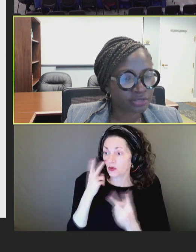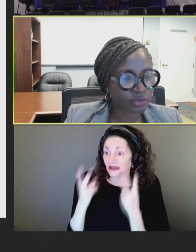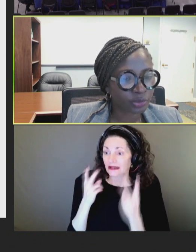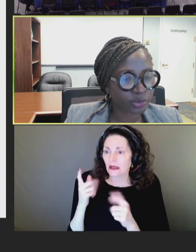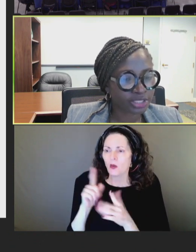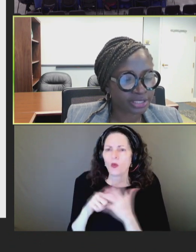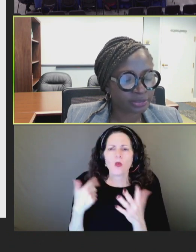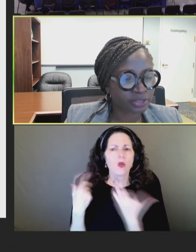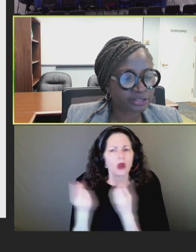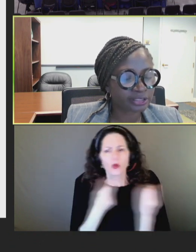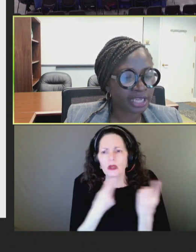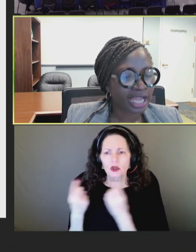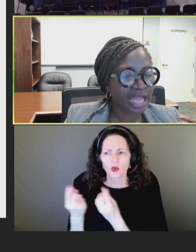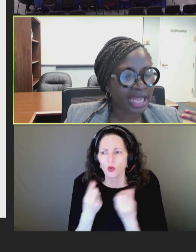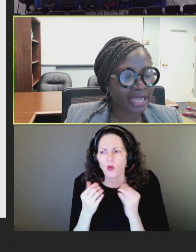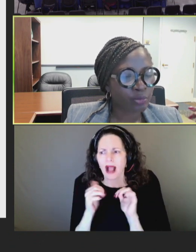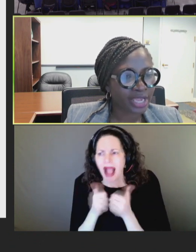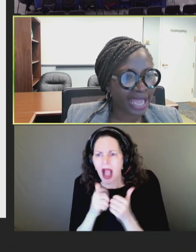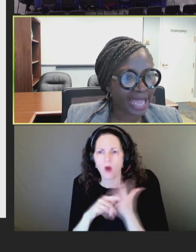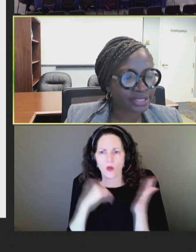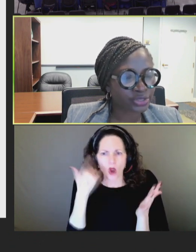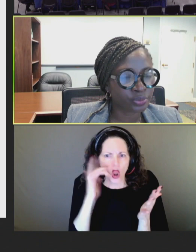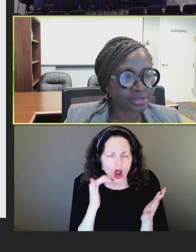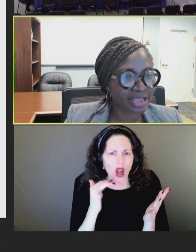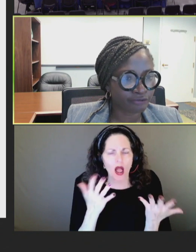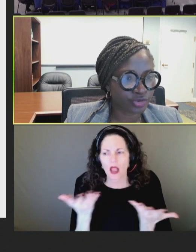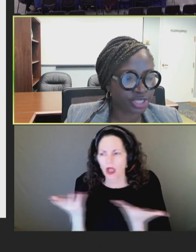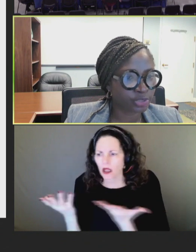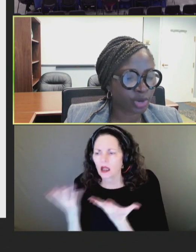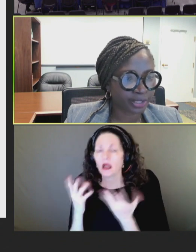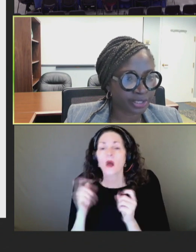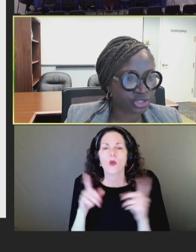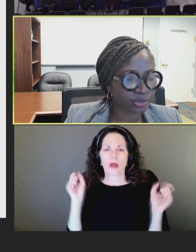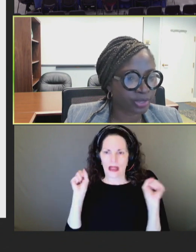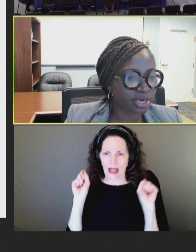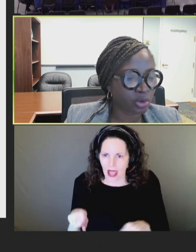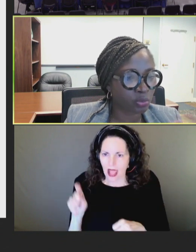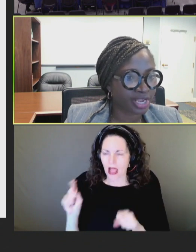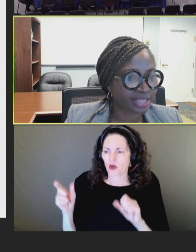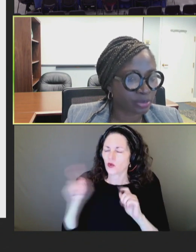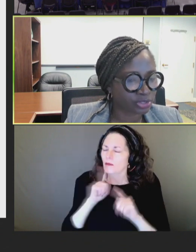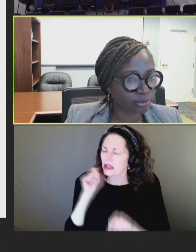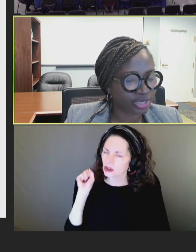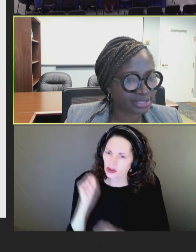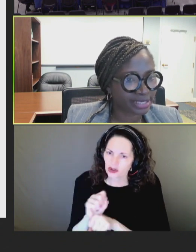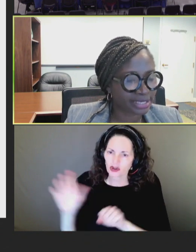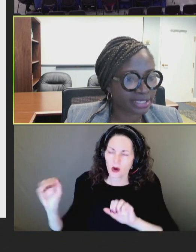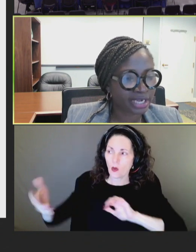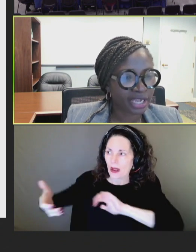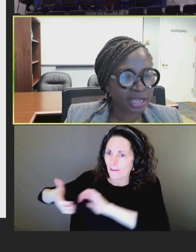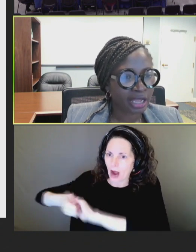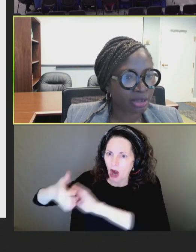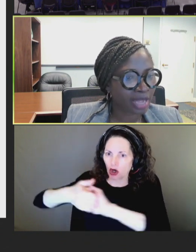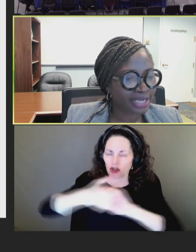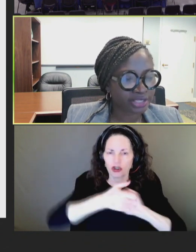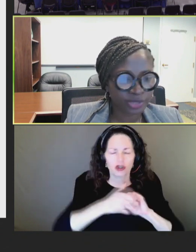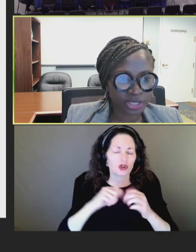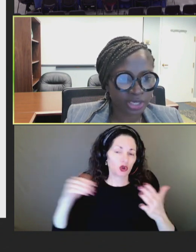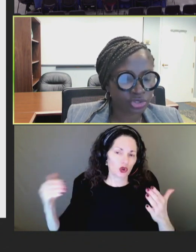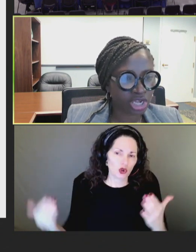of what we were dealing with. We had to leverage partnership in a way that was unprecedented. IDPH,